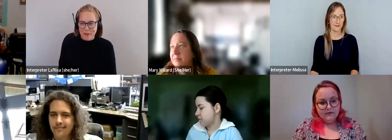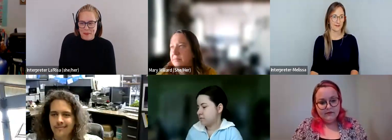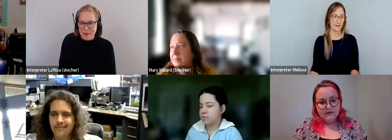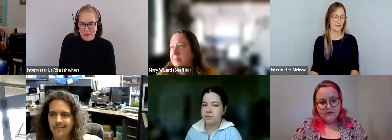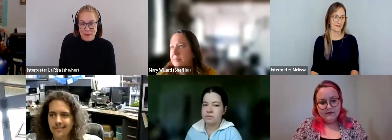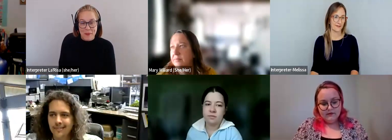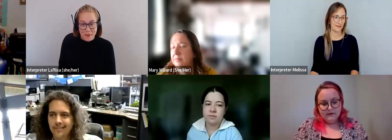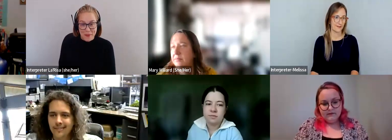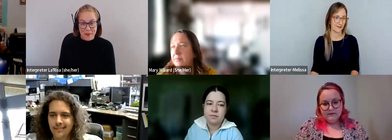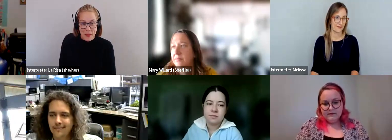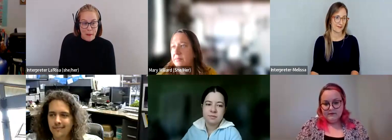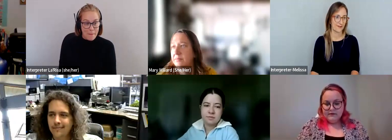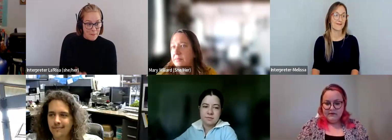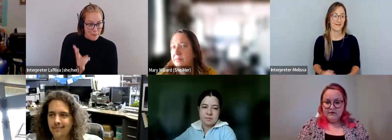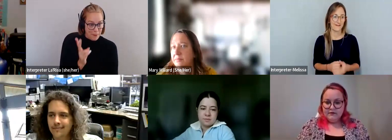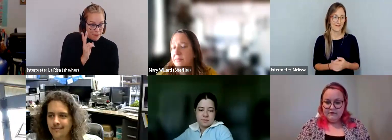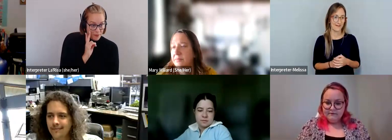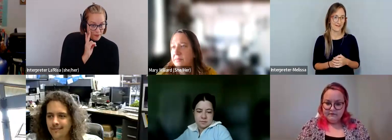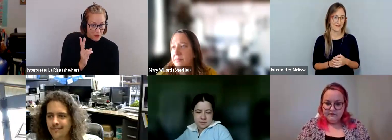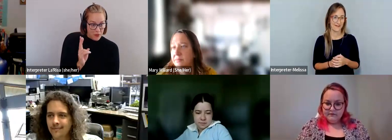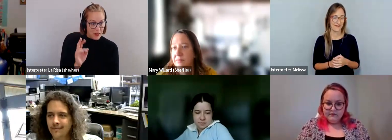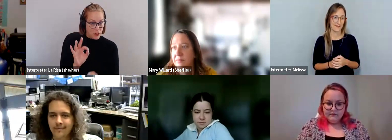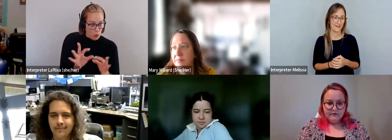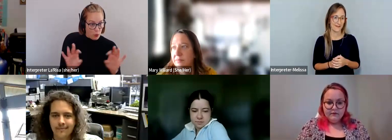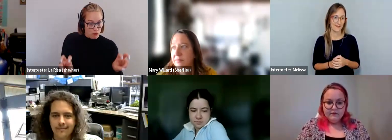that.